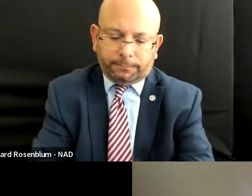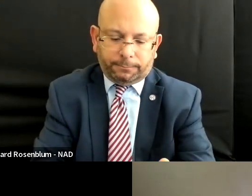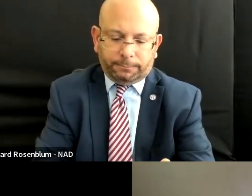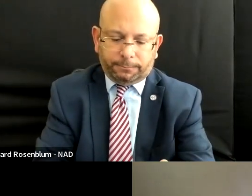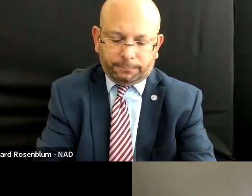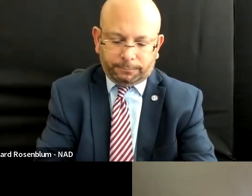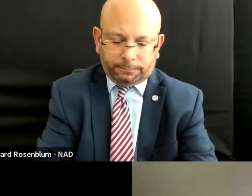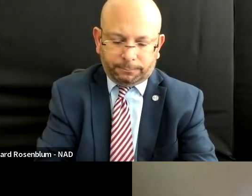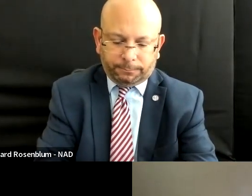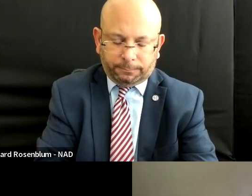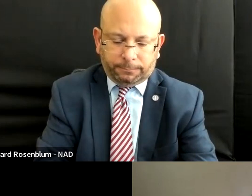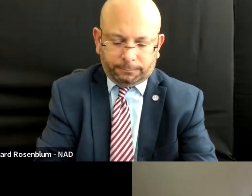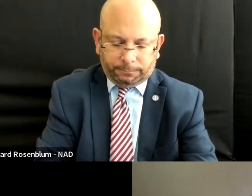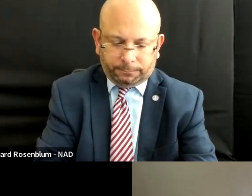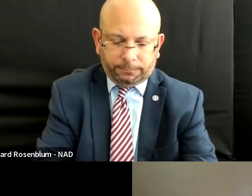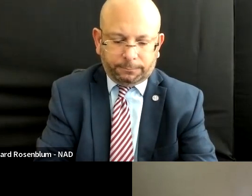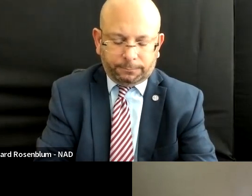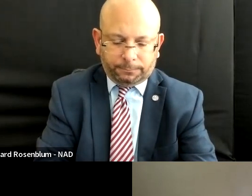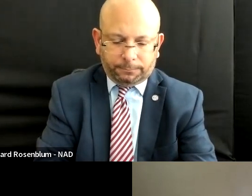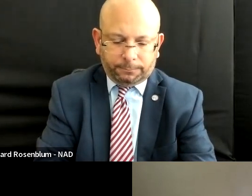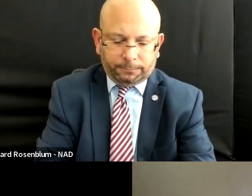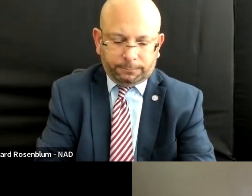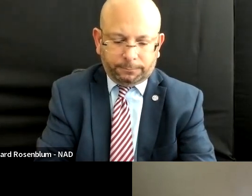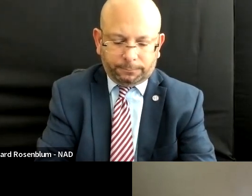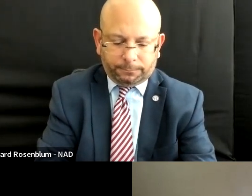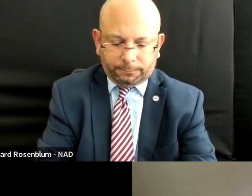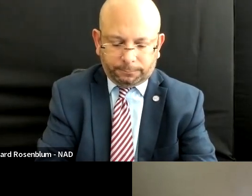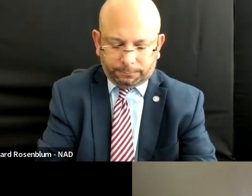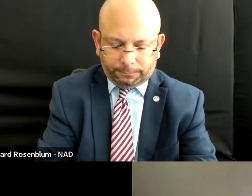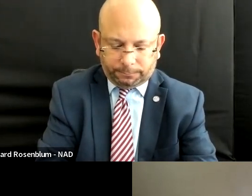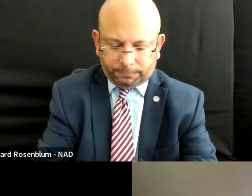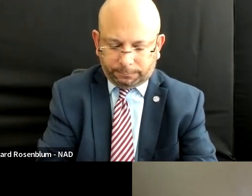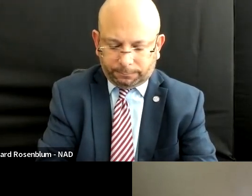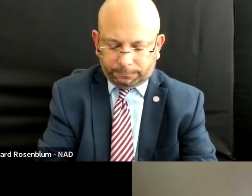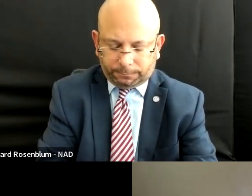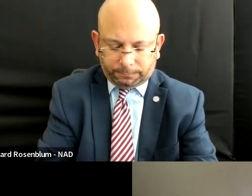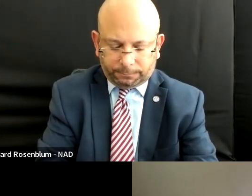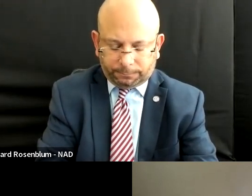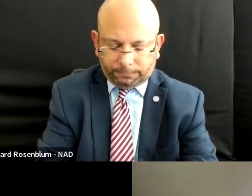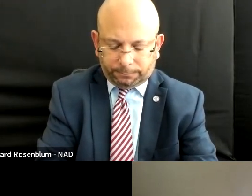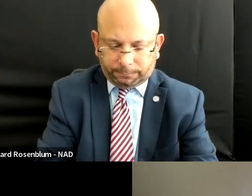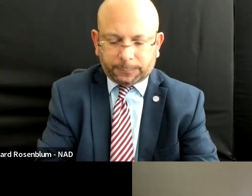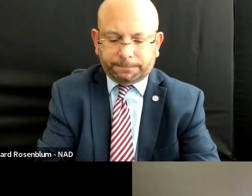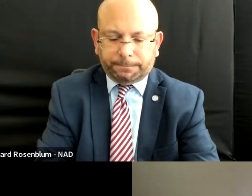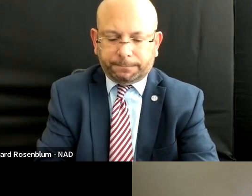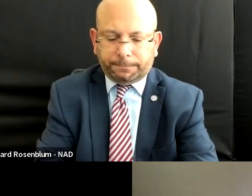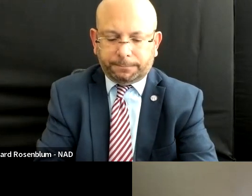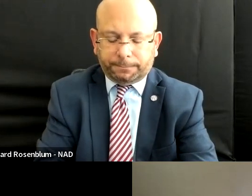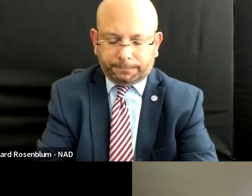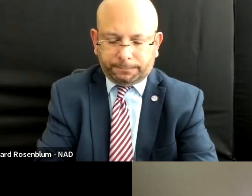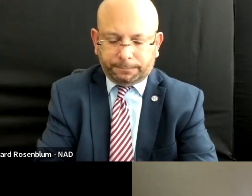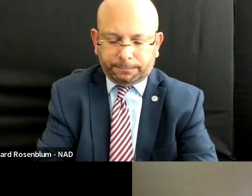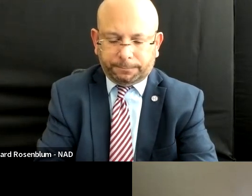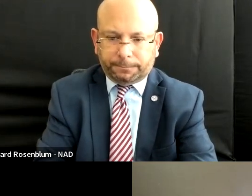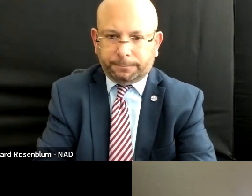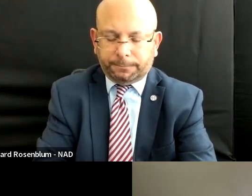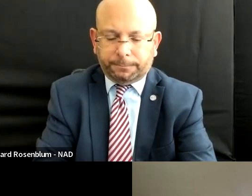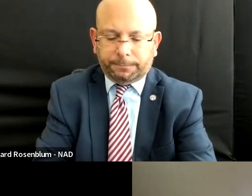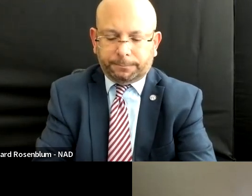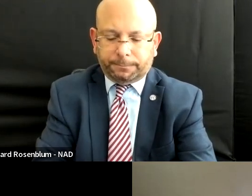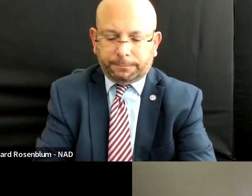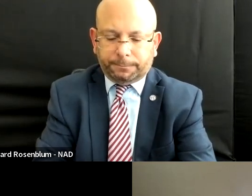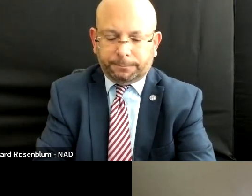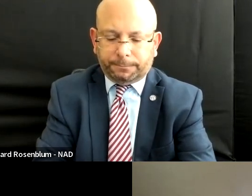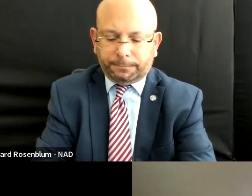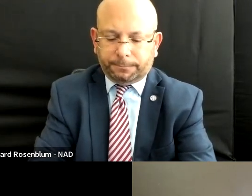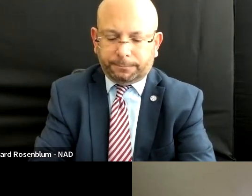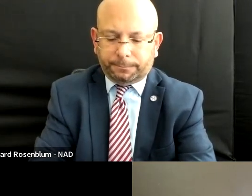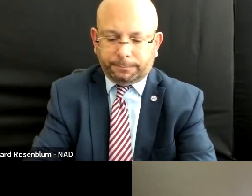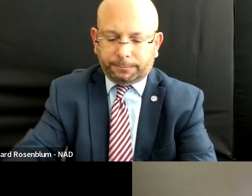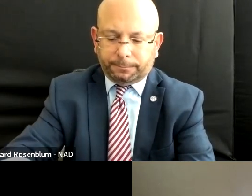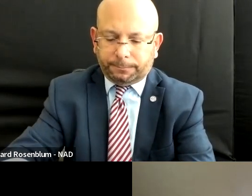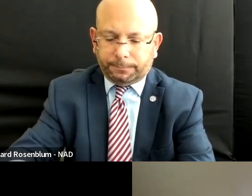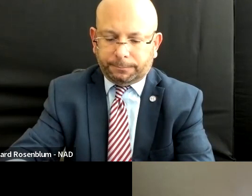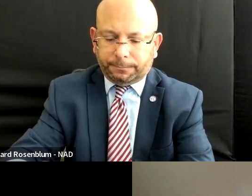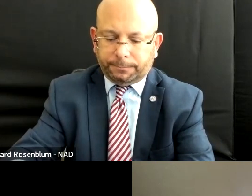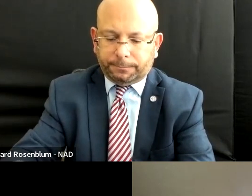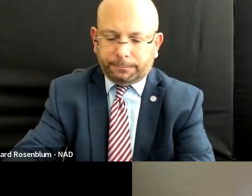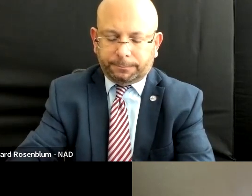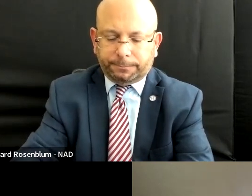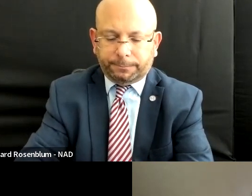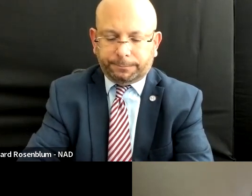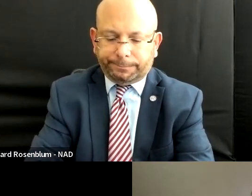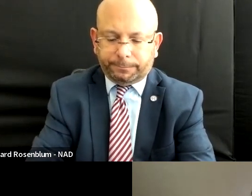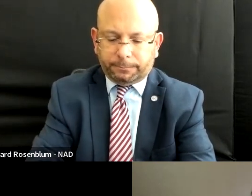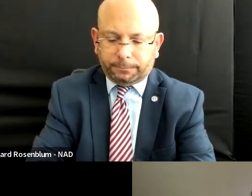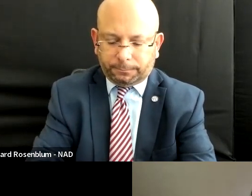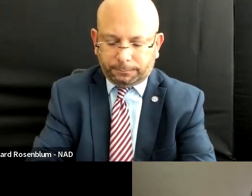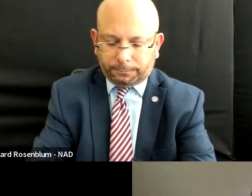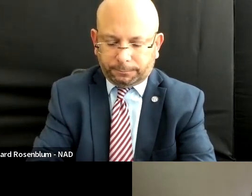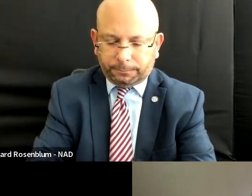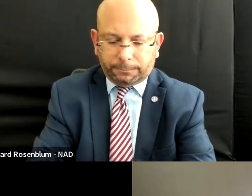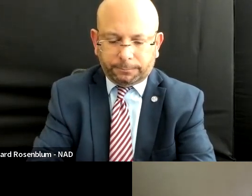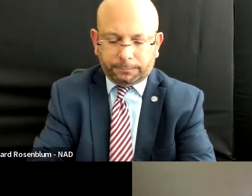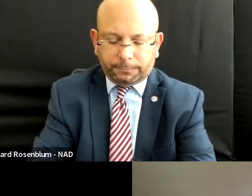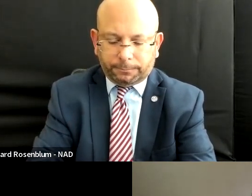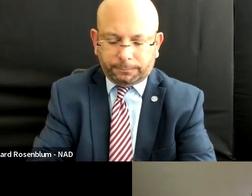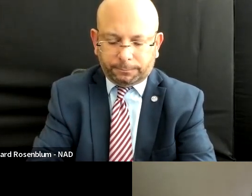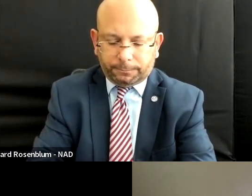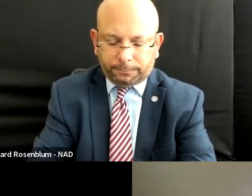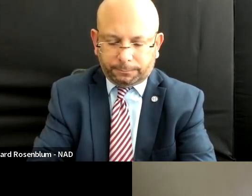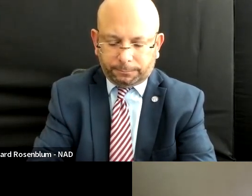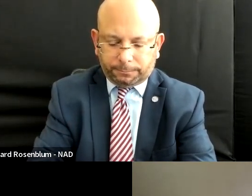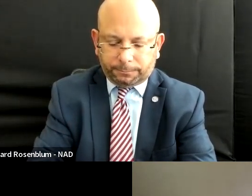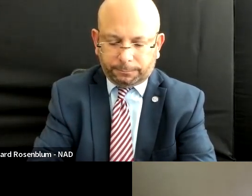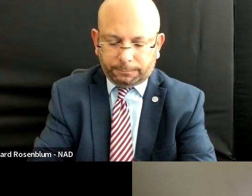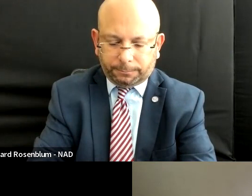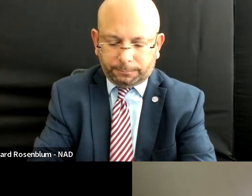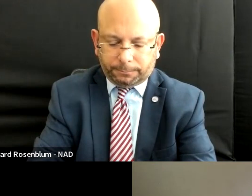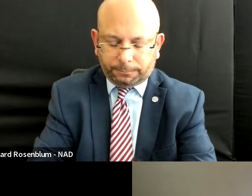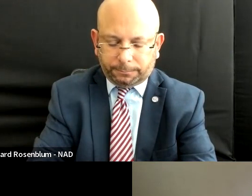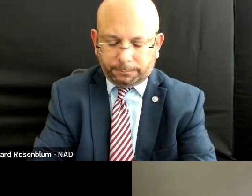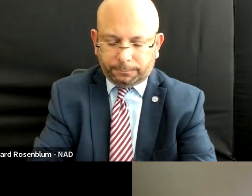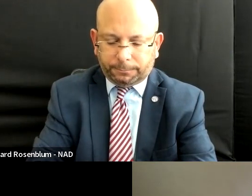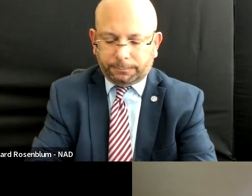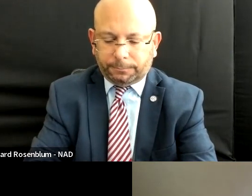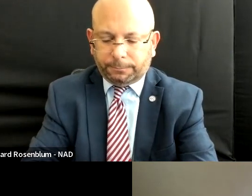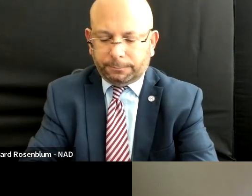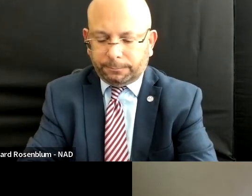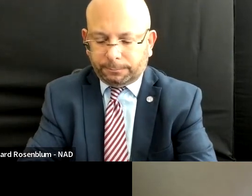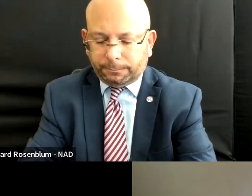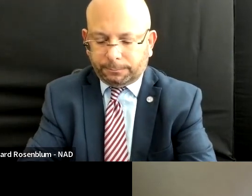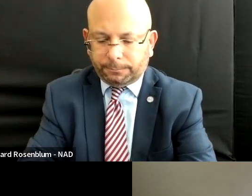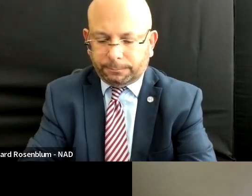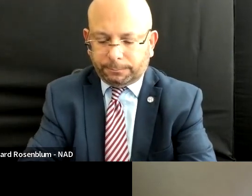a moment.